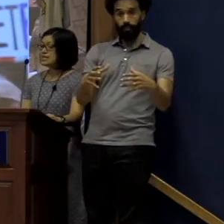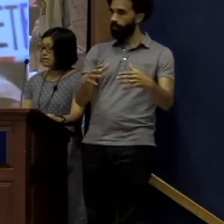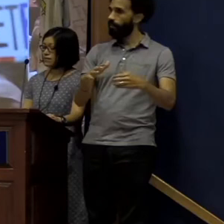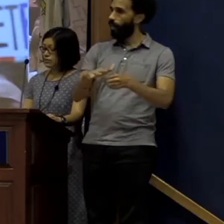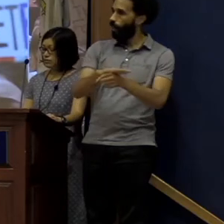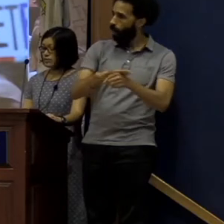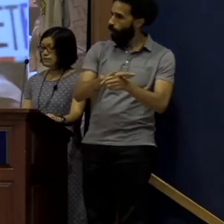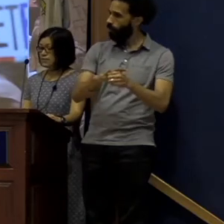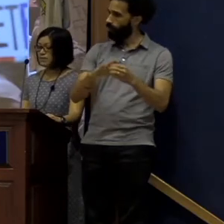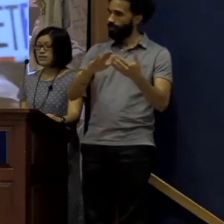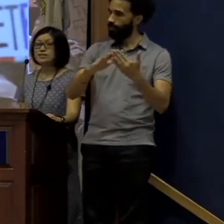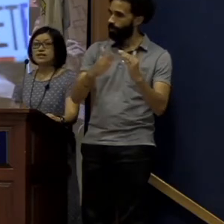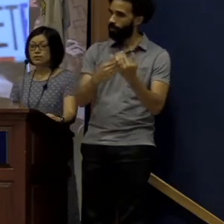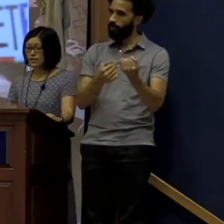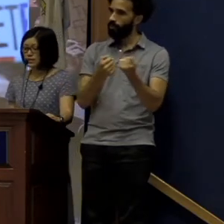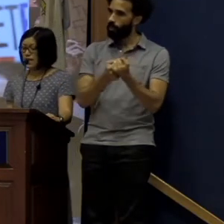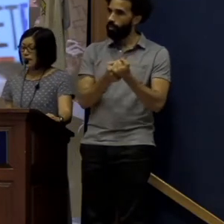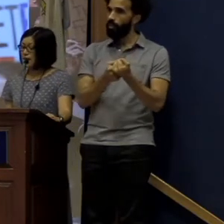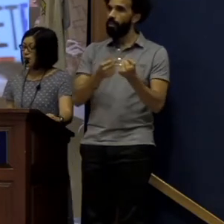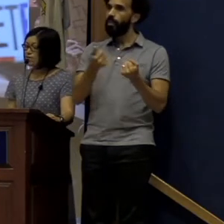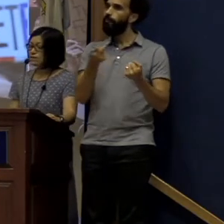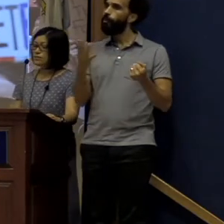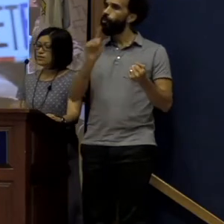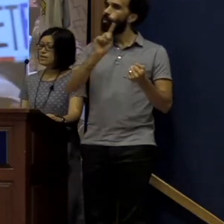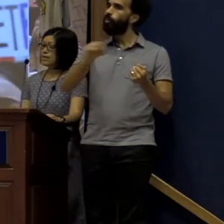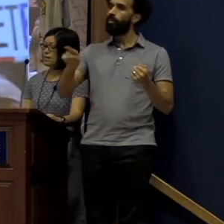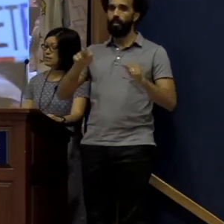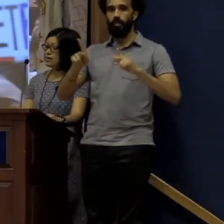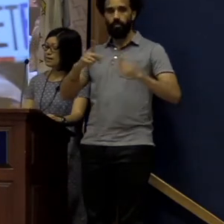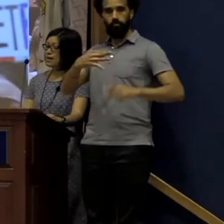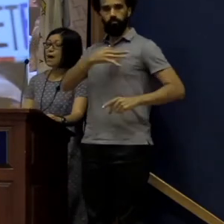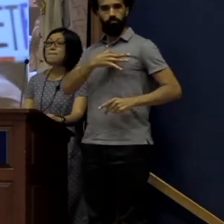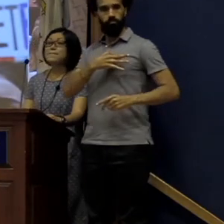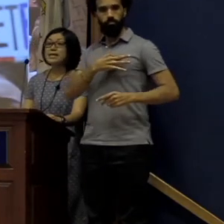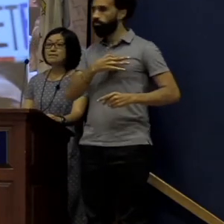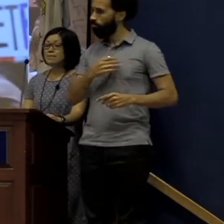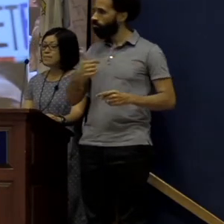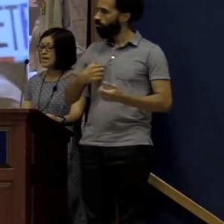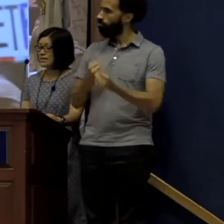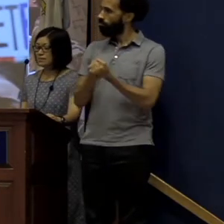individual specific stakeholders in local communities coming together made of the millions of protesters